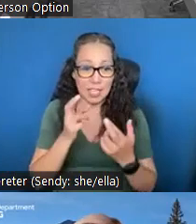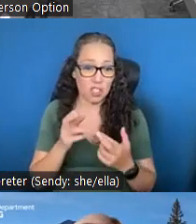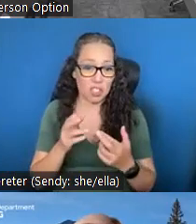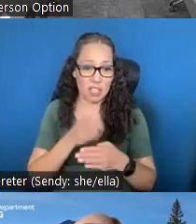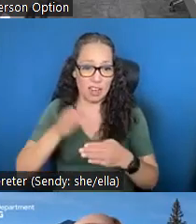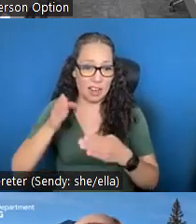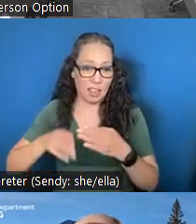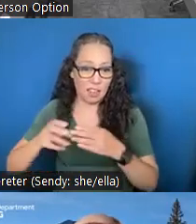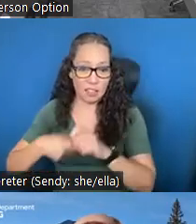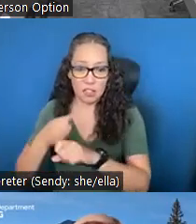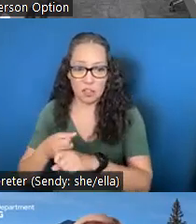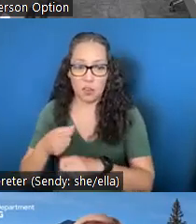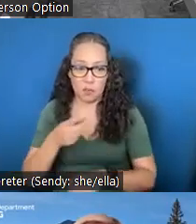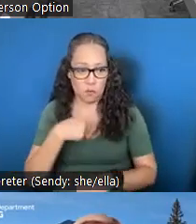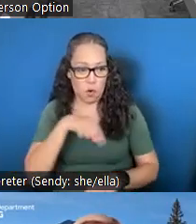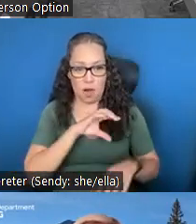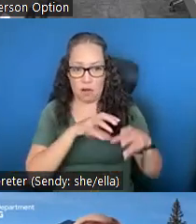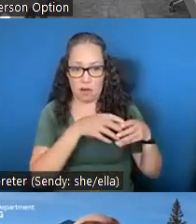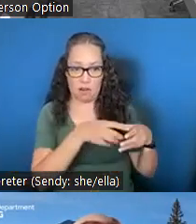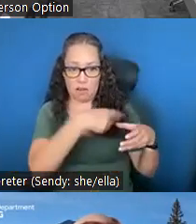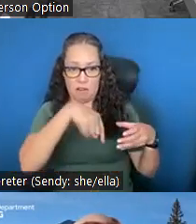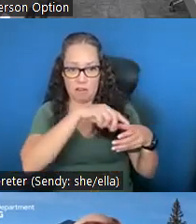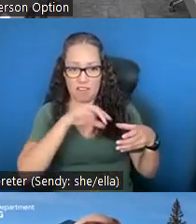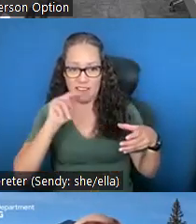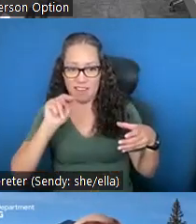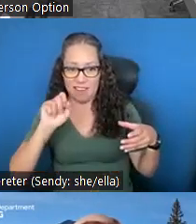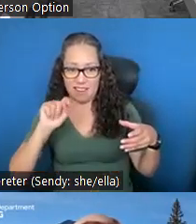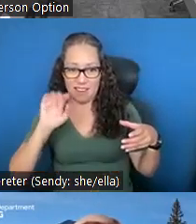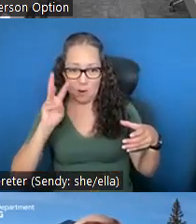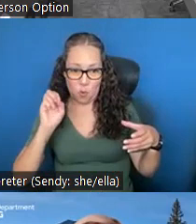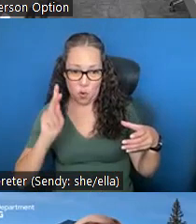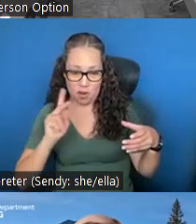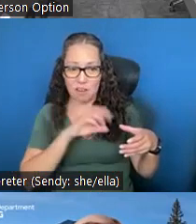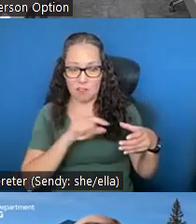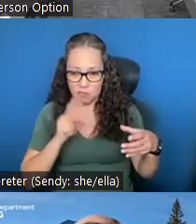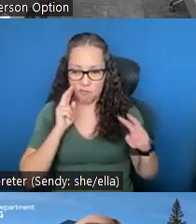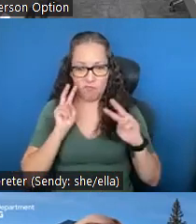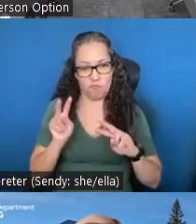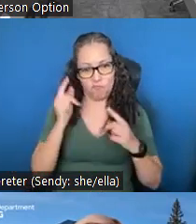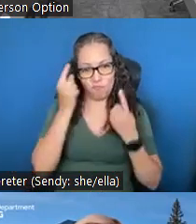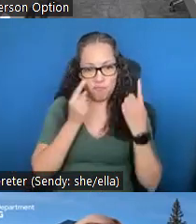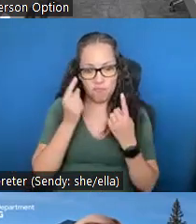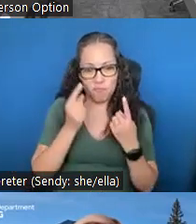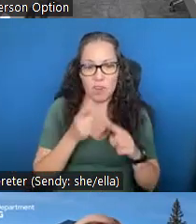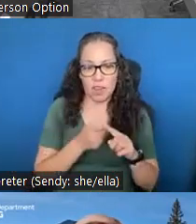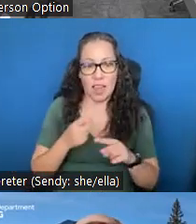the network to consider so this will come to CDA as recommendations from the steering committee